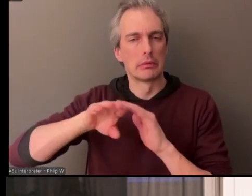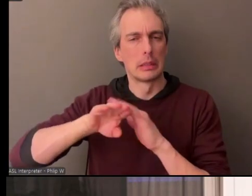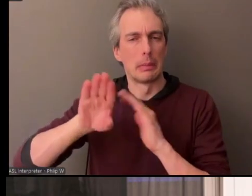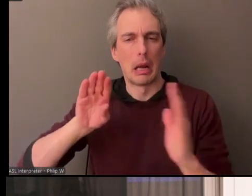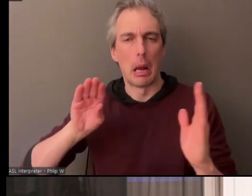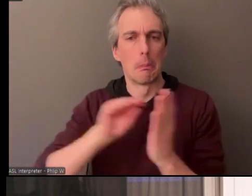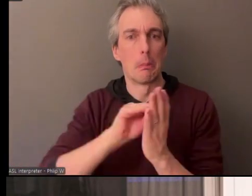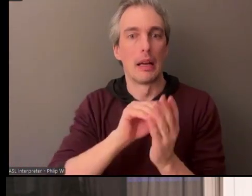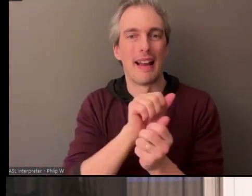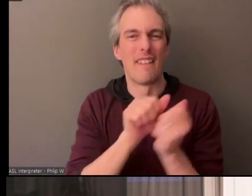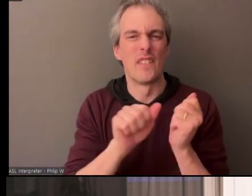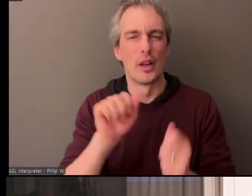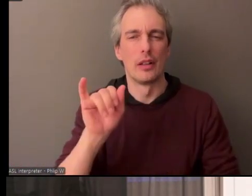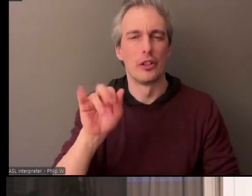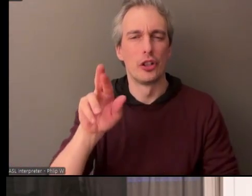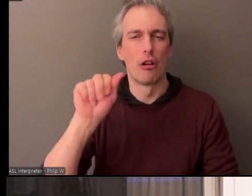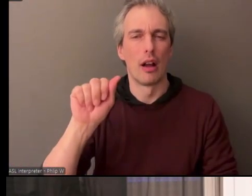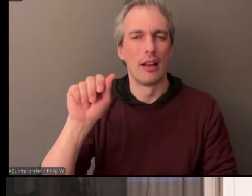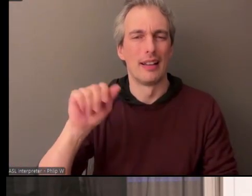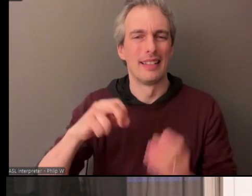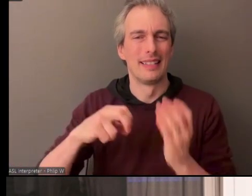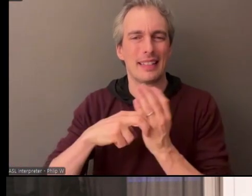I also thought about this quote a lot, from Buckminster Fuller.